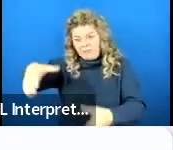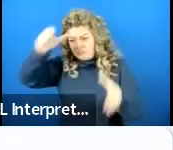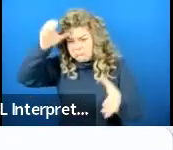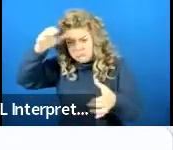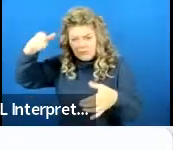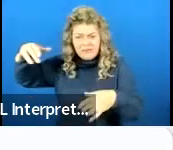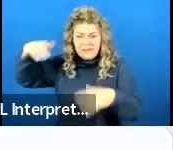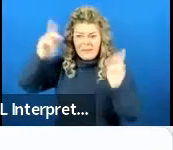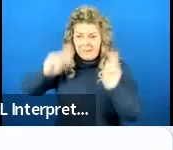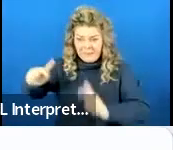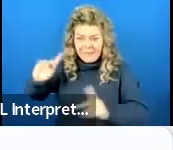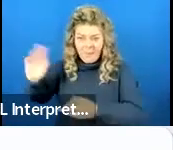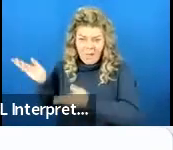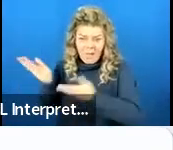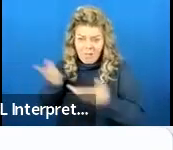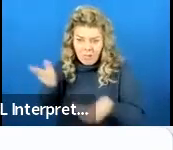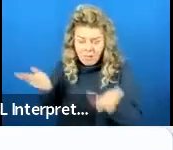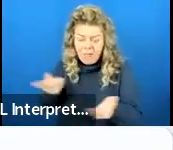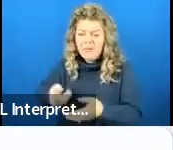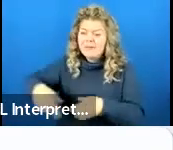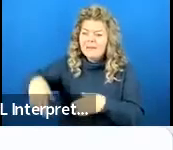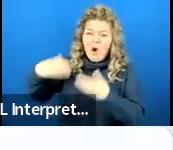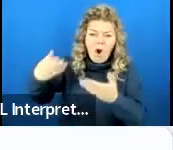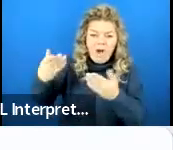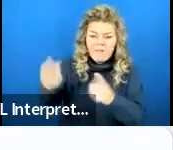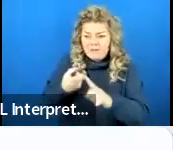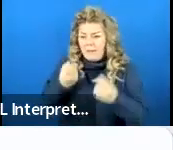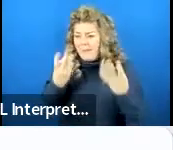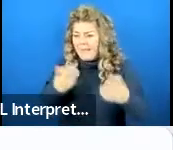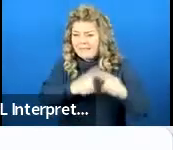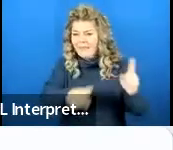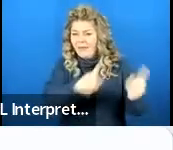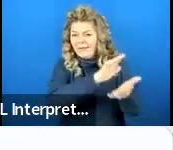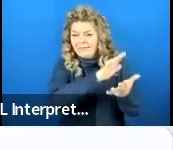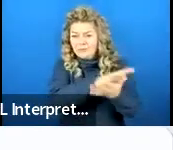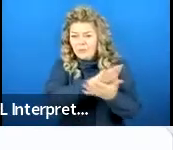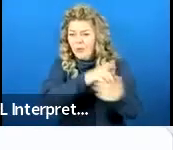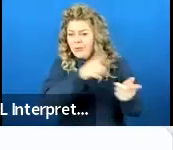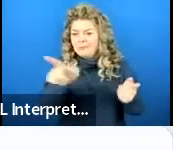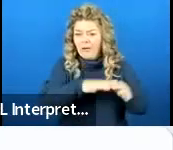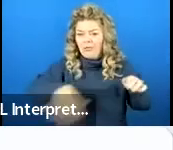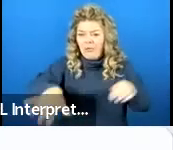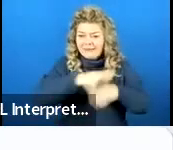who are also getting offers from top institutions across the nation and scholars who have DEI commitments,